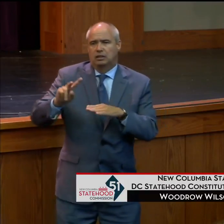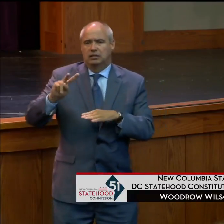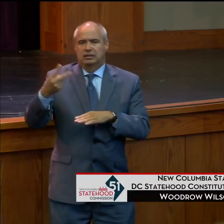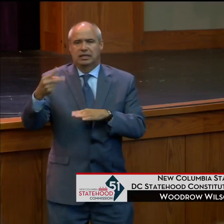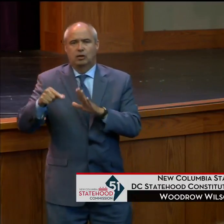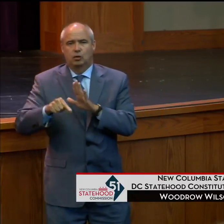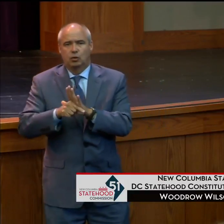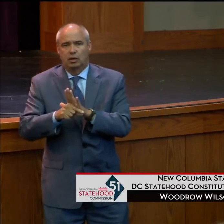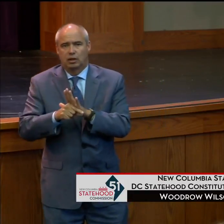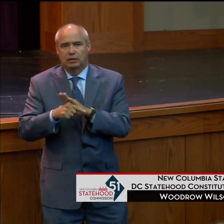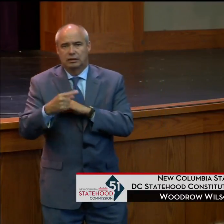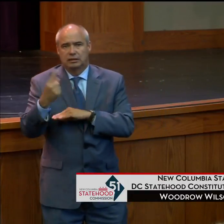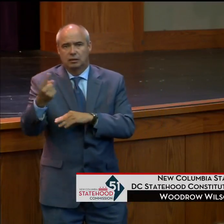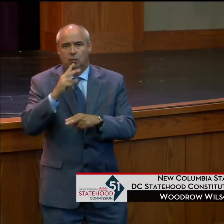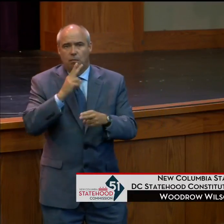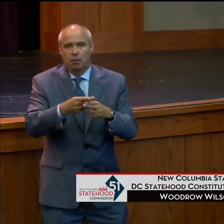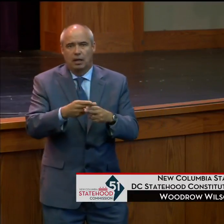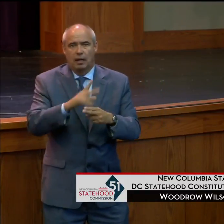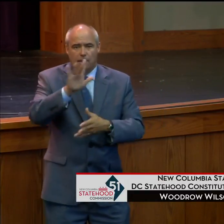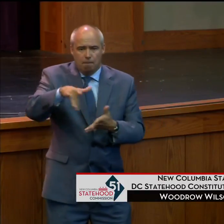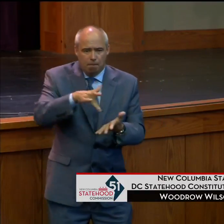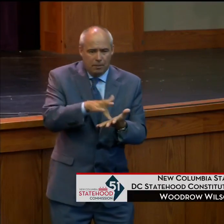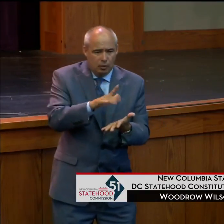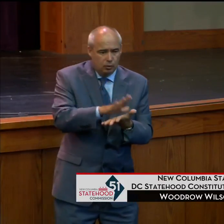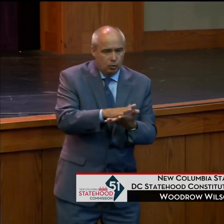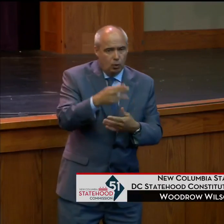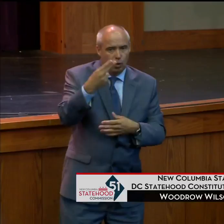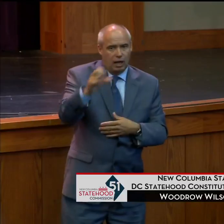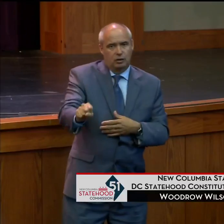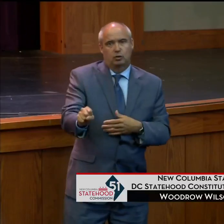GRADE SOMEONE MENTIONED, MIDDLE SCHOOL, HIGH SCHOOL, IT SHOULD